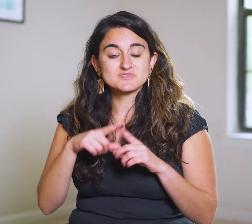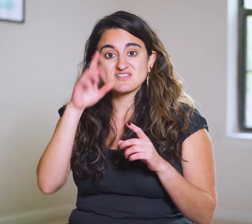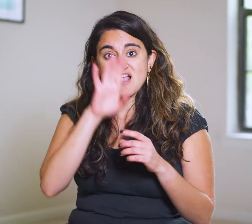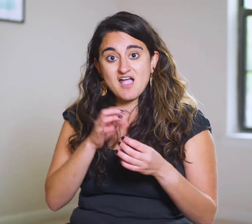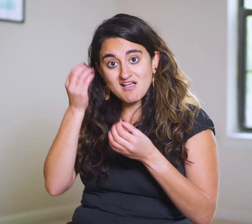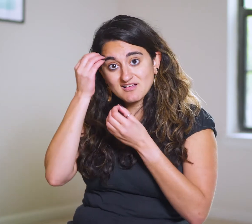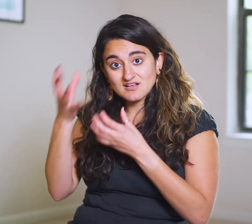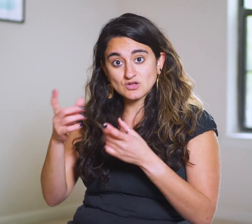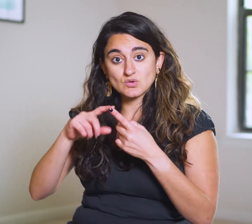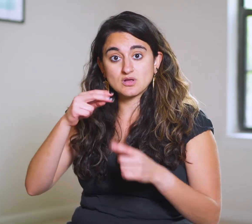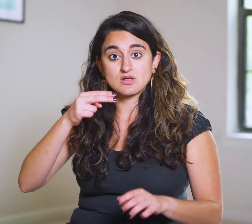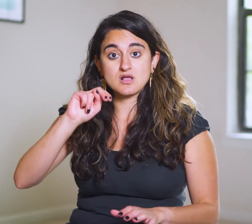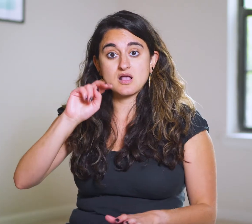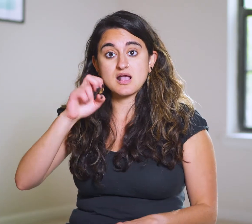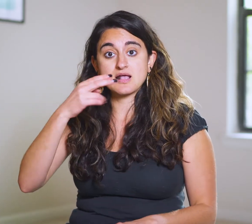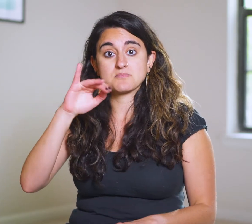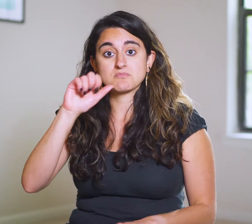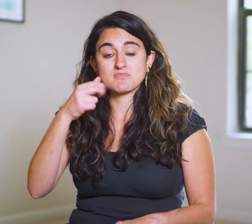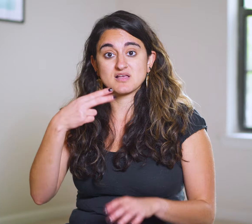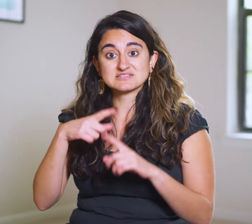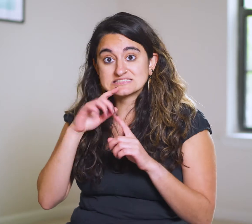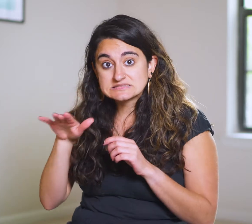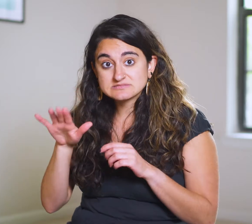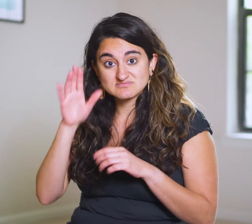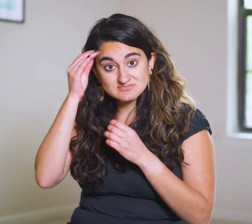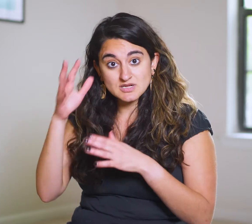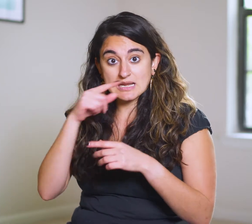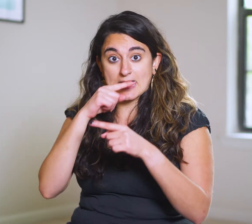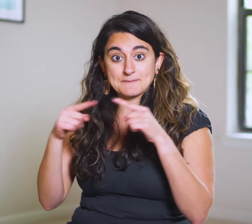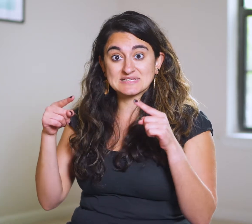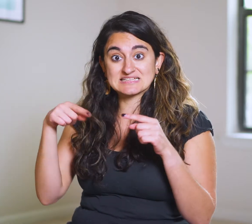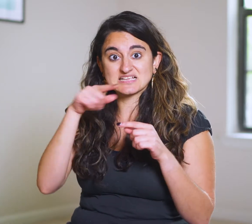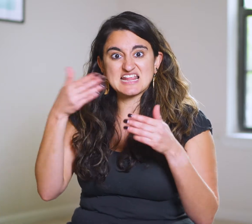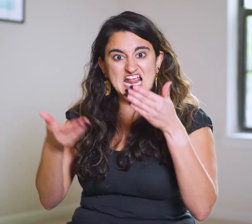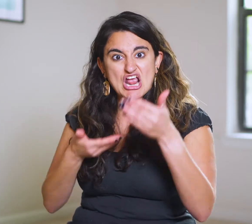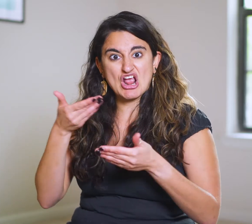God reveals to Nehemiah that his enemies had hired